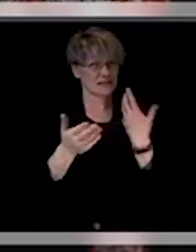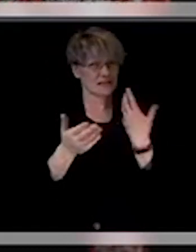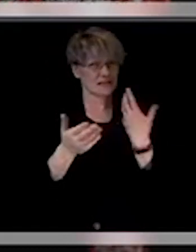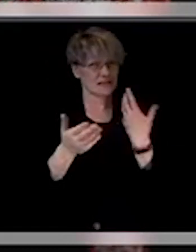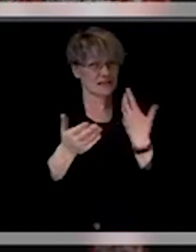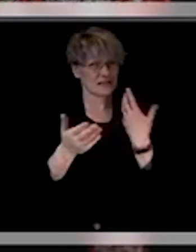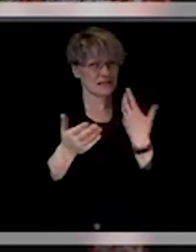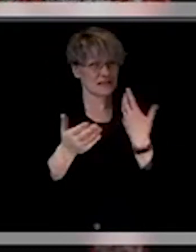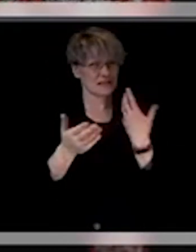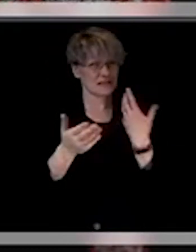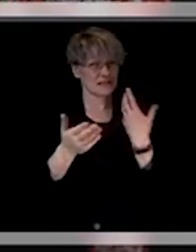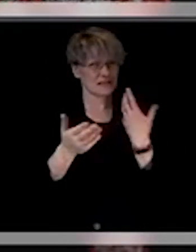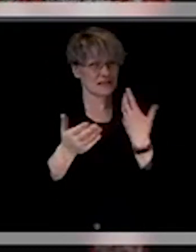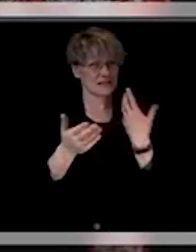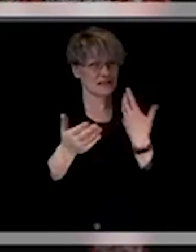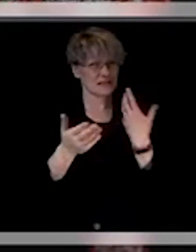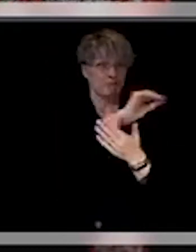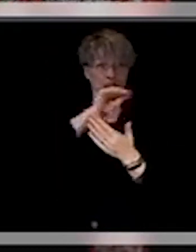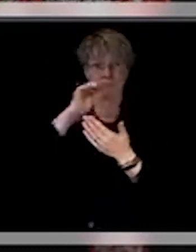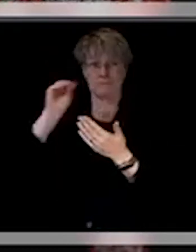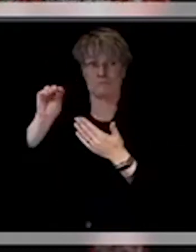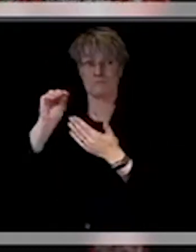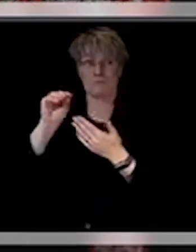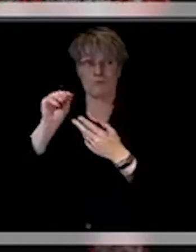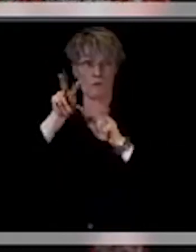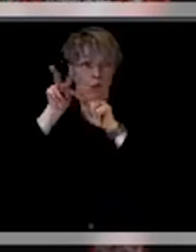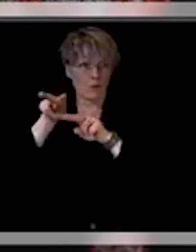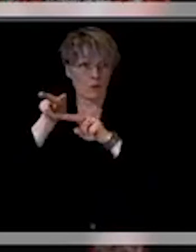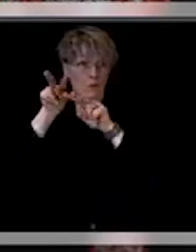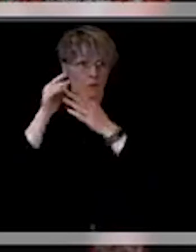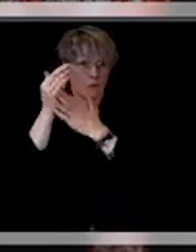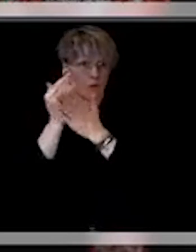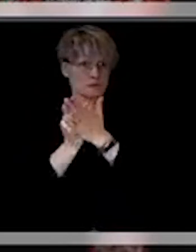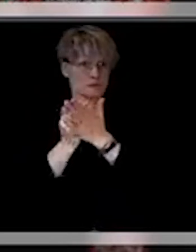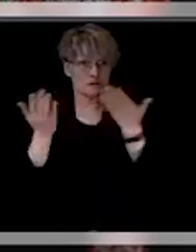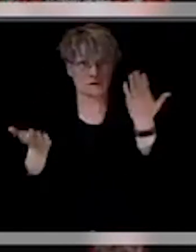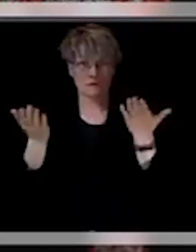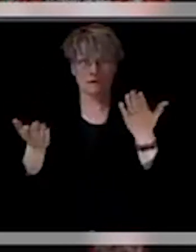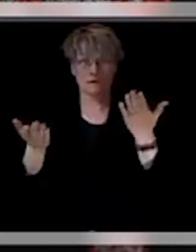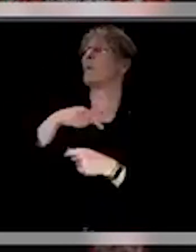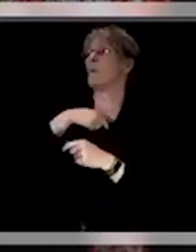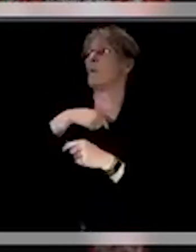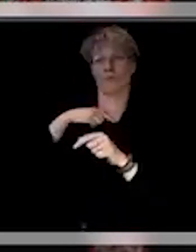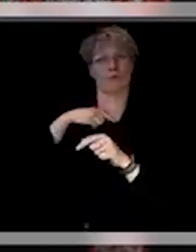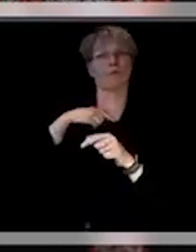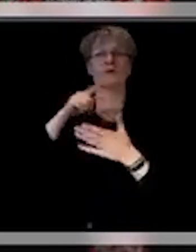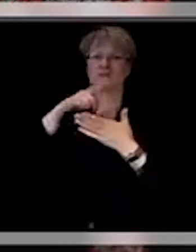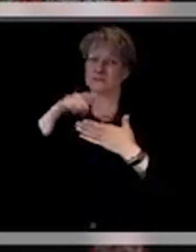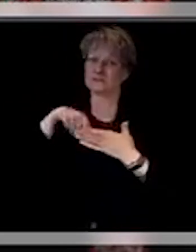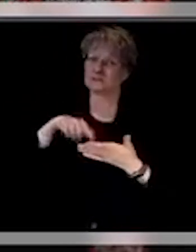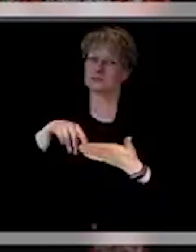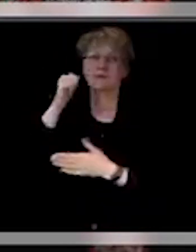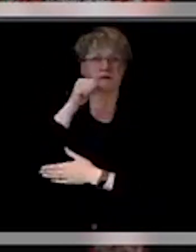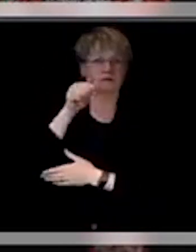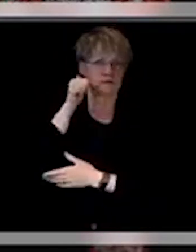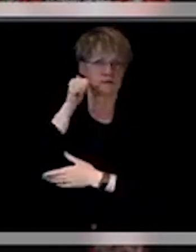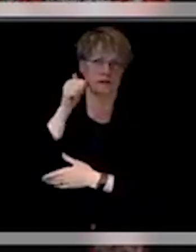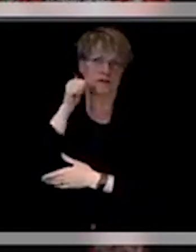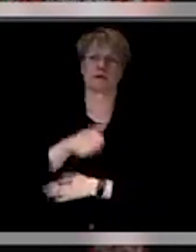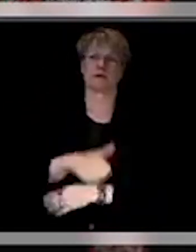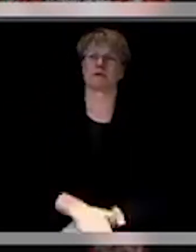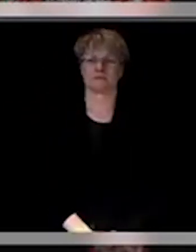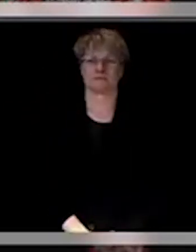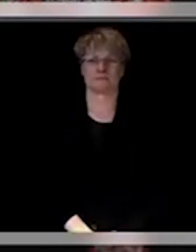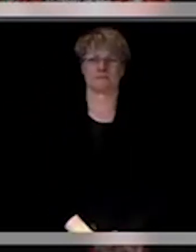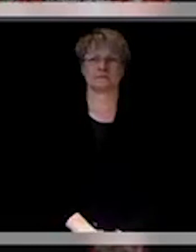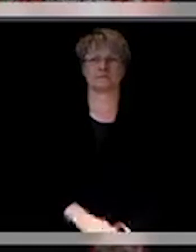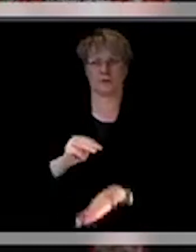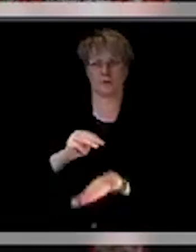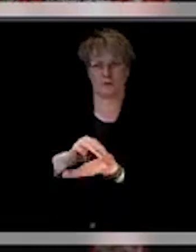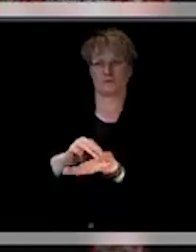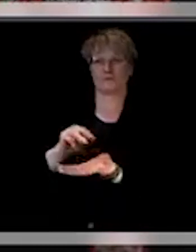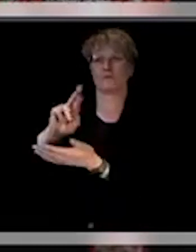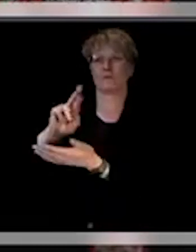So, we are watching that every single day. We have some there's some latitude, because